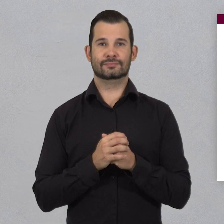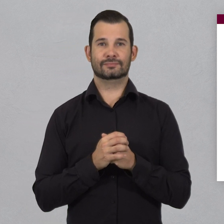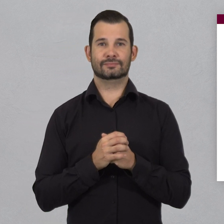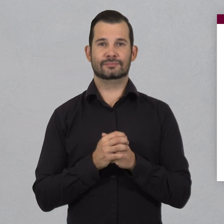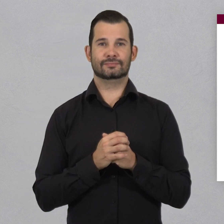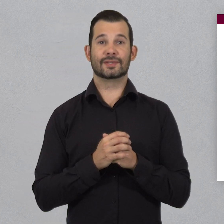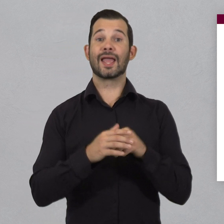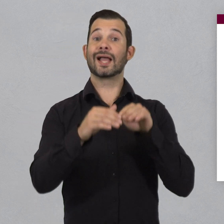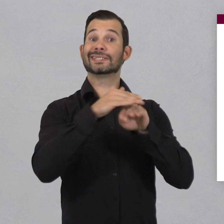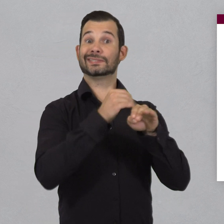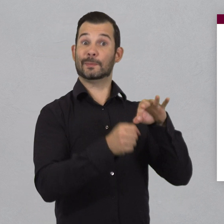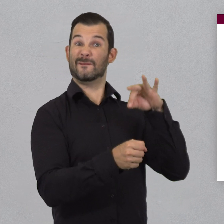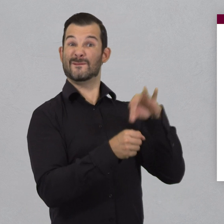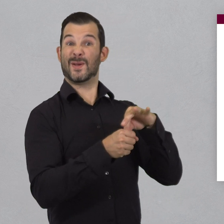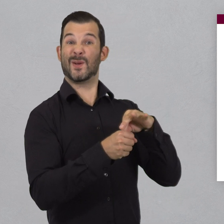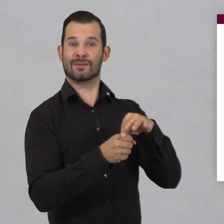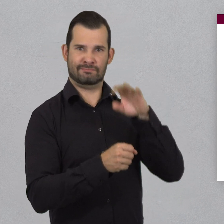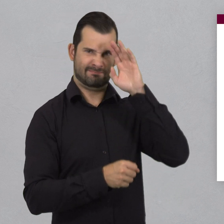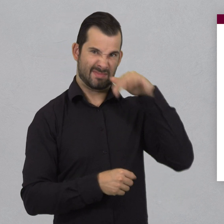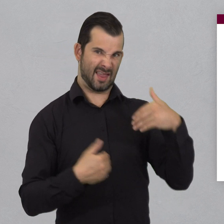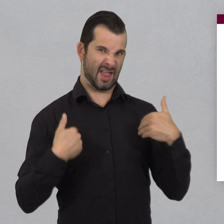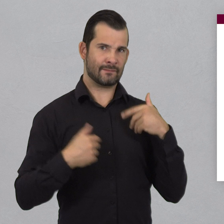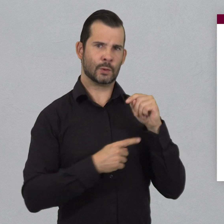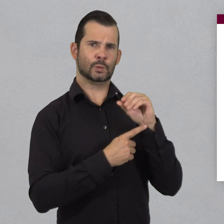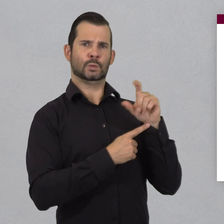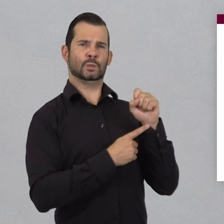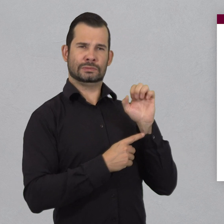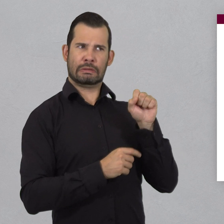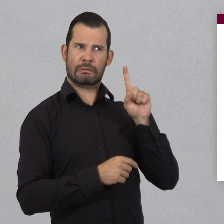Accessible voting There are tools that you can ask for to